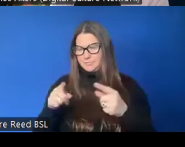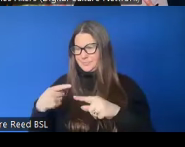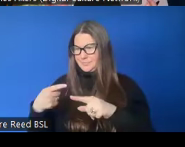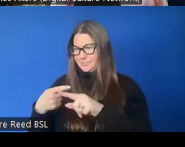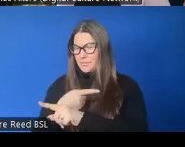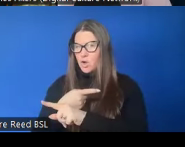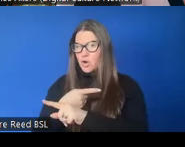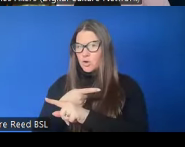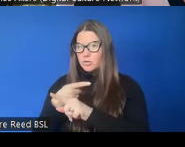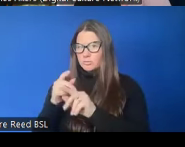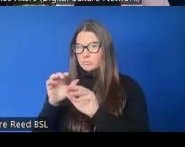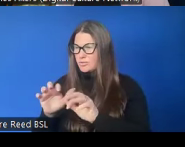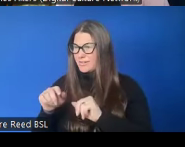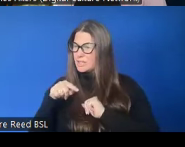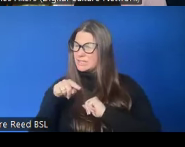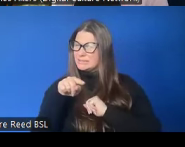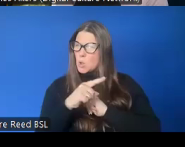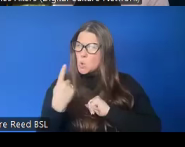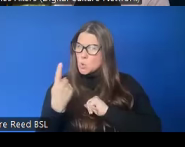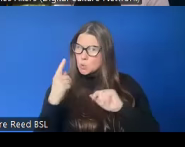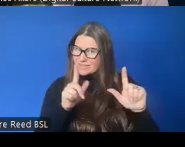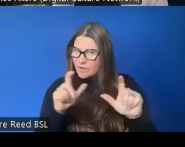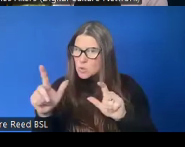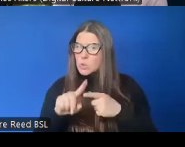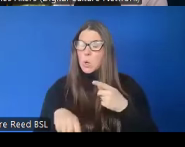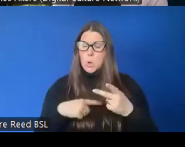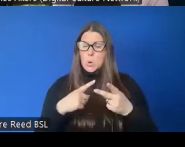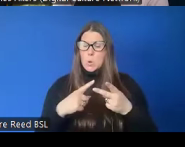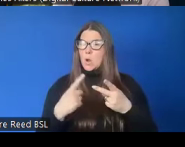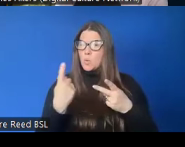and how long a license they have for different images, all that stuff. Really hard.